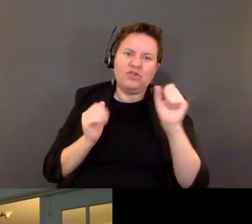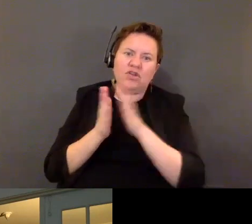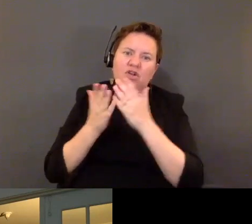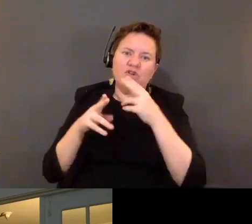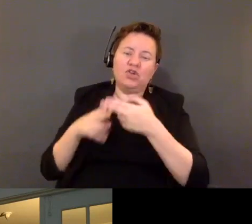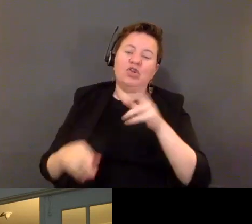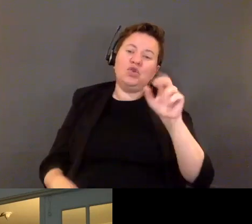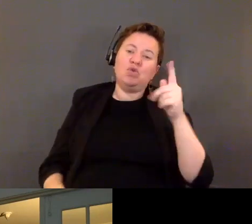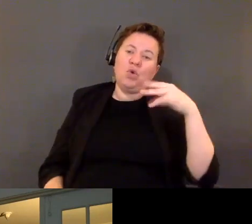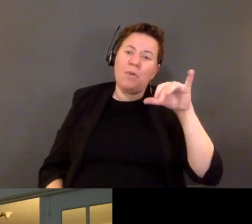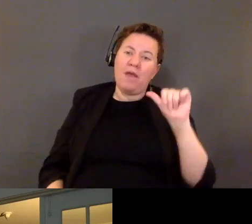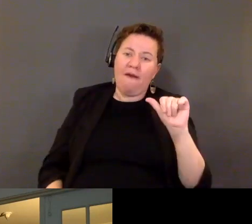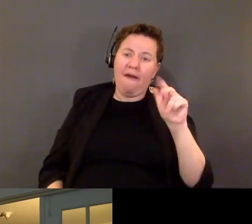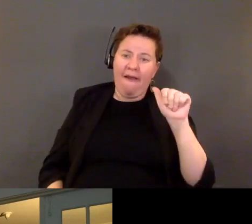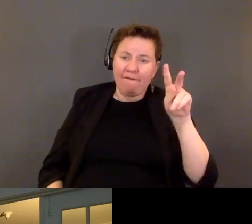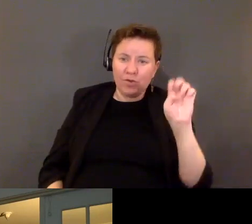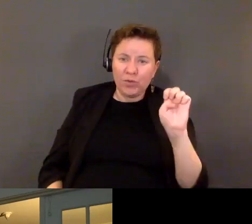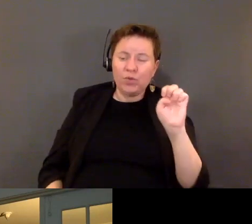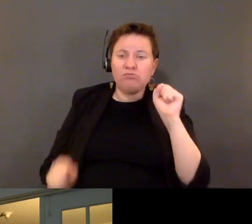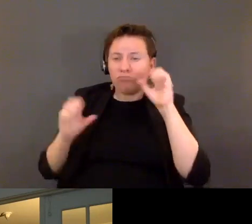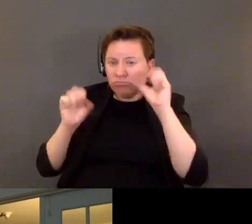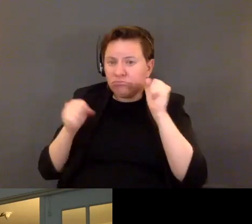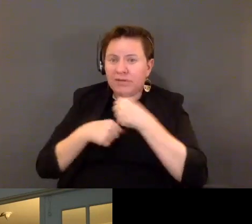incredible in making me want to get up in the middle of the night and write